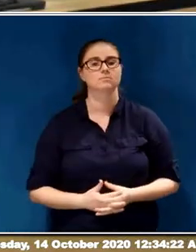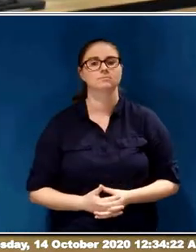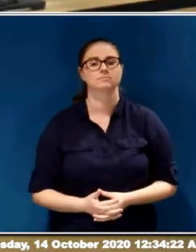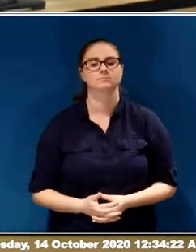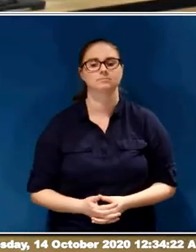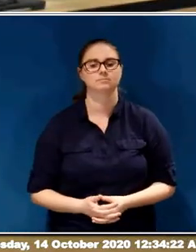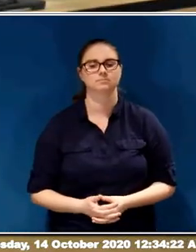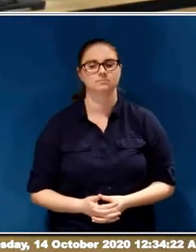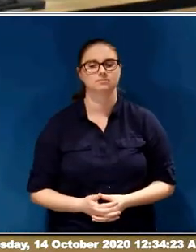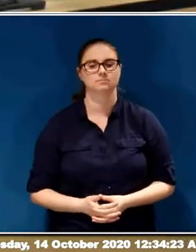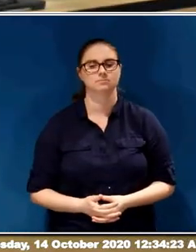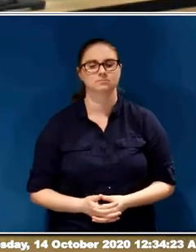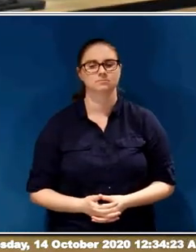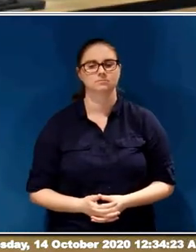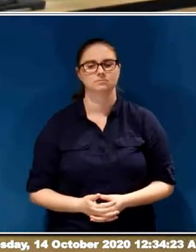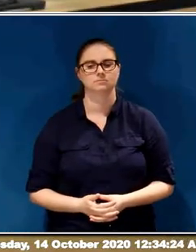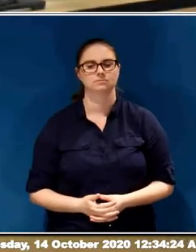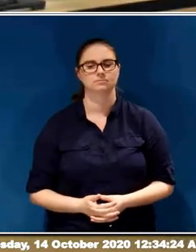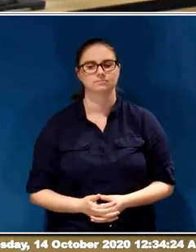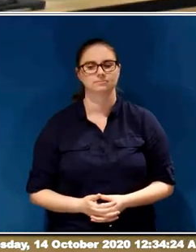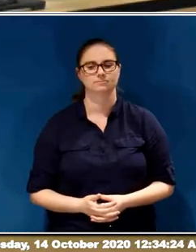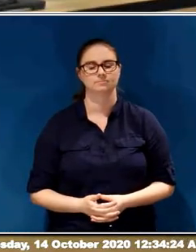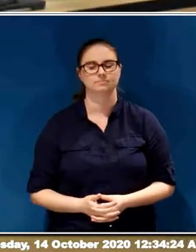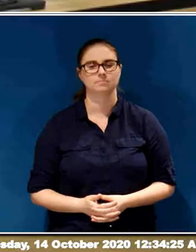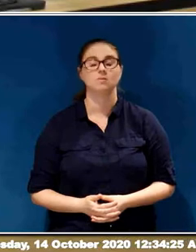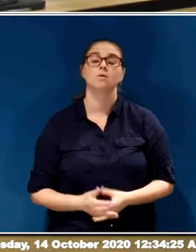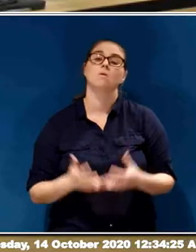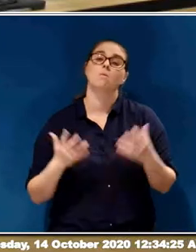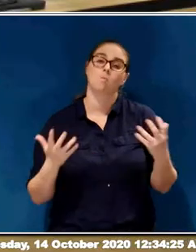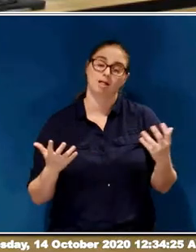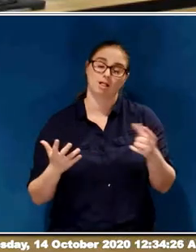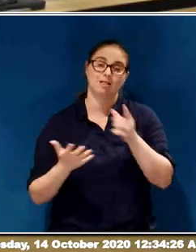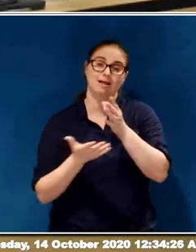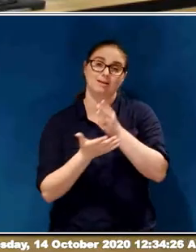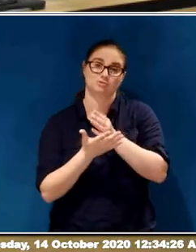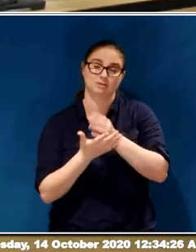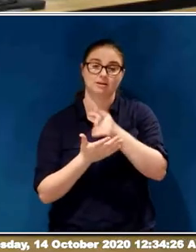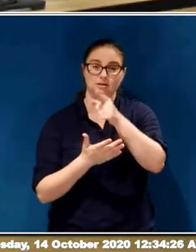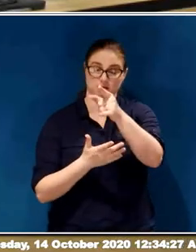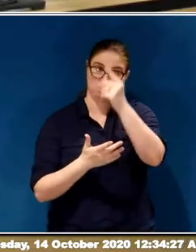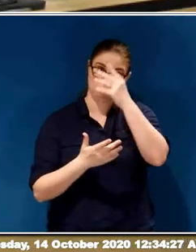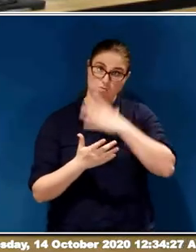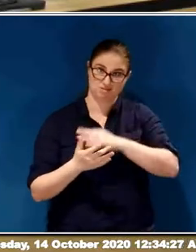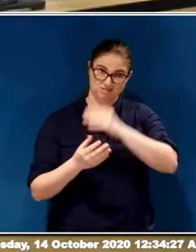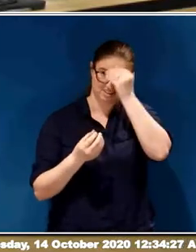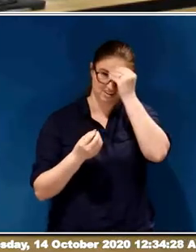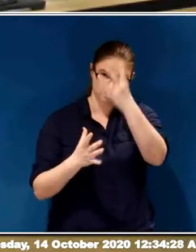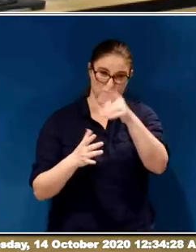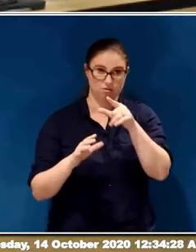you is often provided, and Dr Armstrong spoke the other day about PBS.